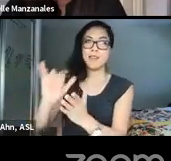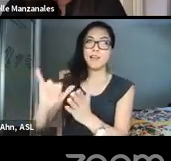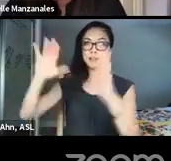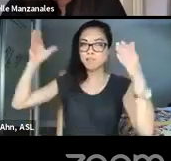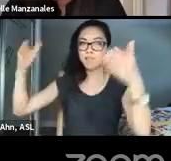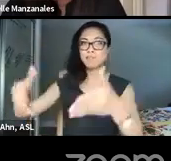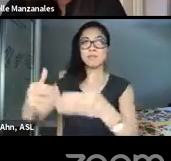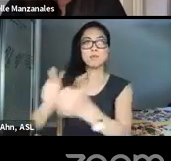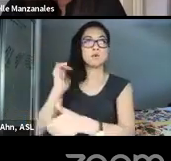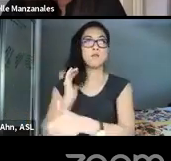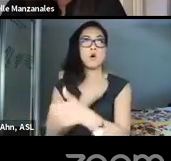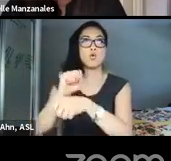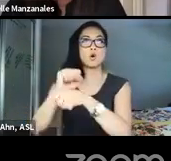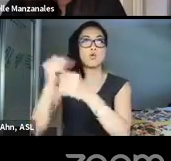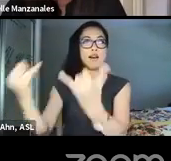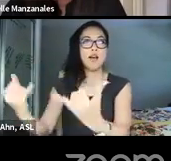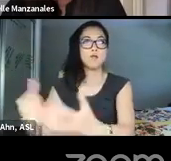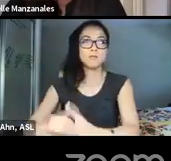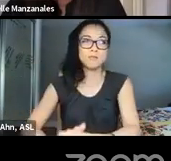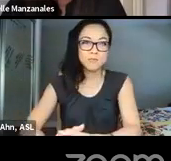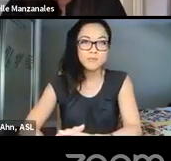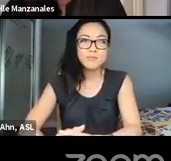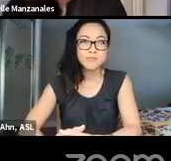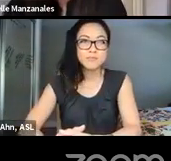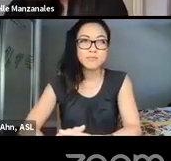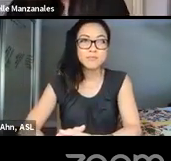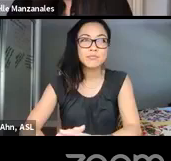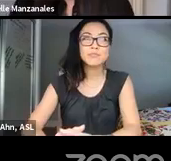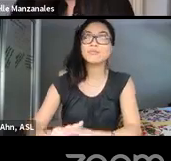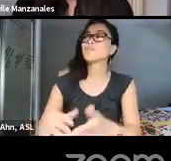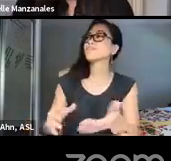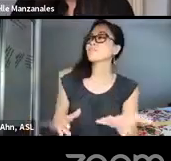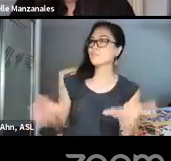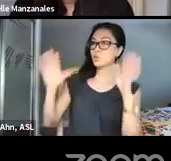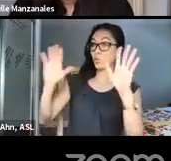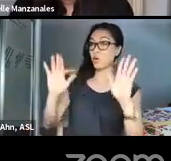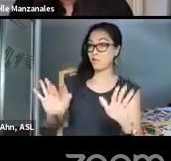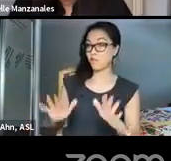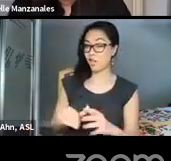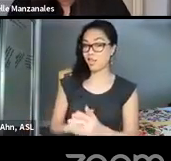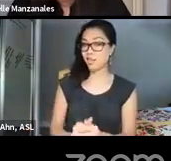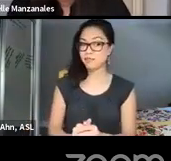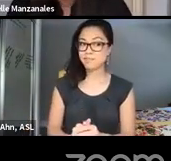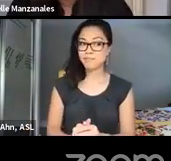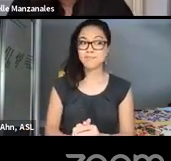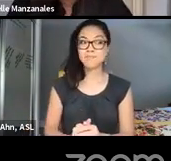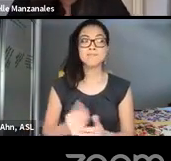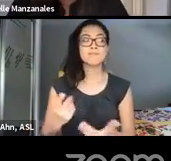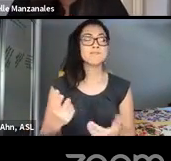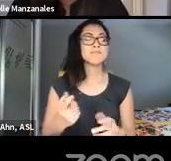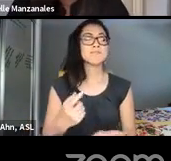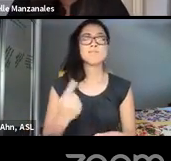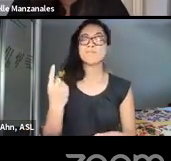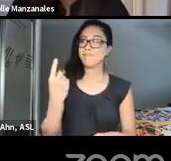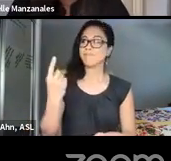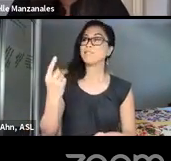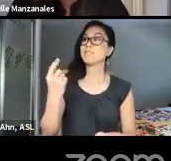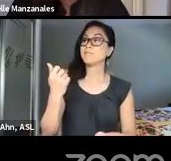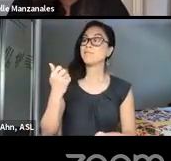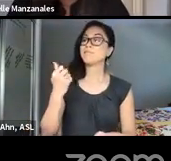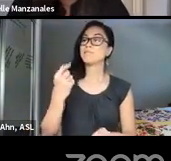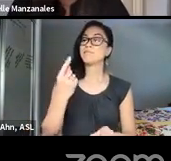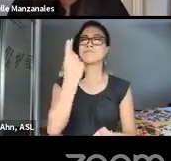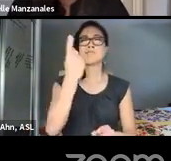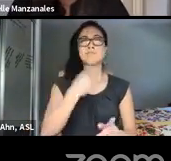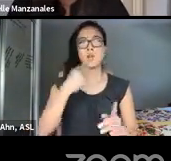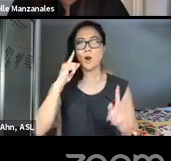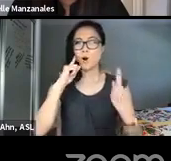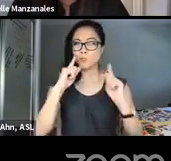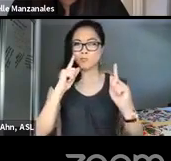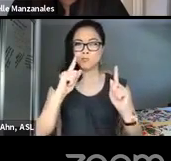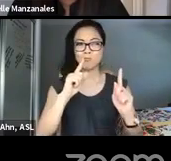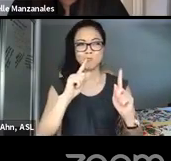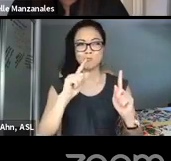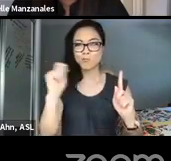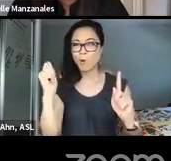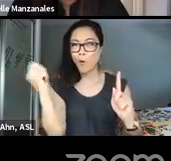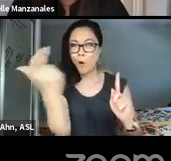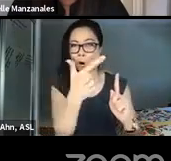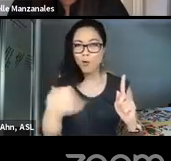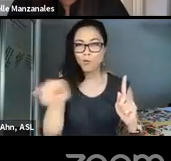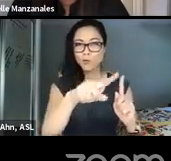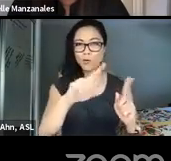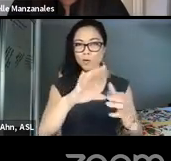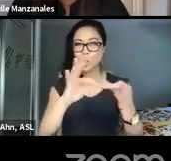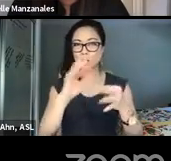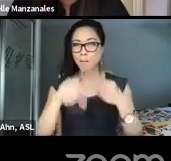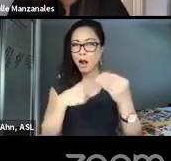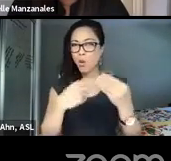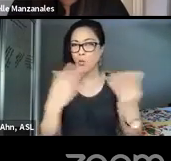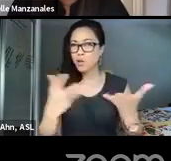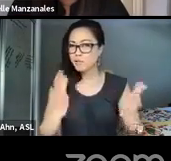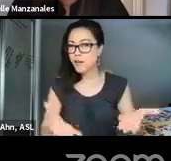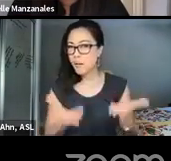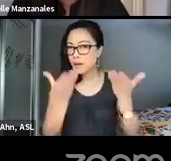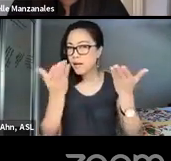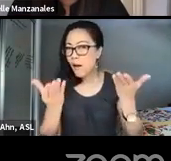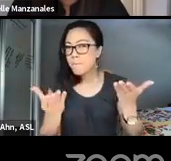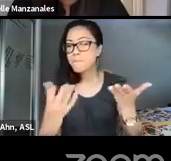are facing and also, like I said, we had to shift to igniting a passion and a flame and